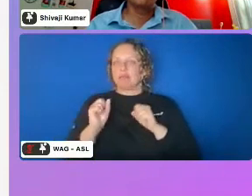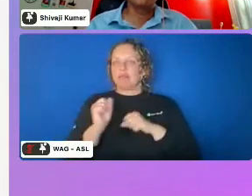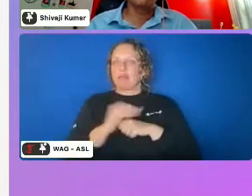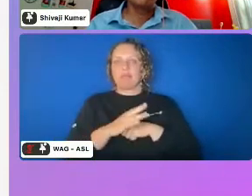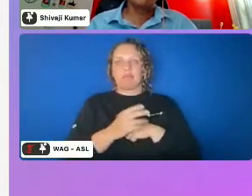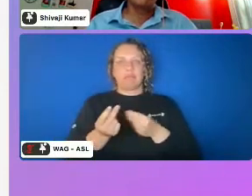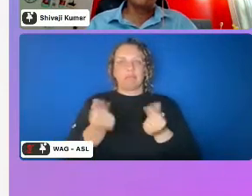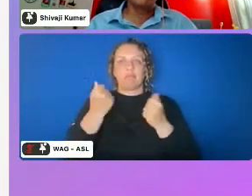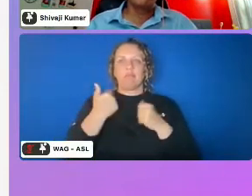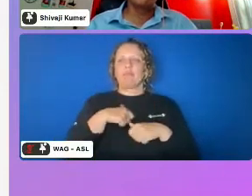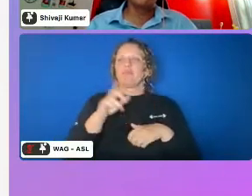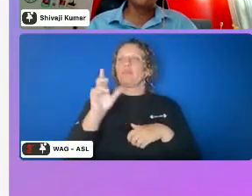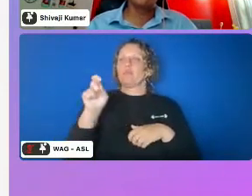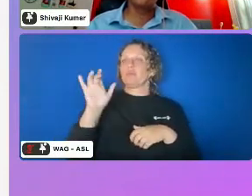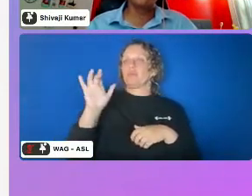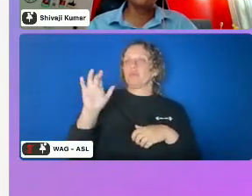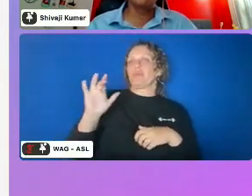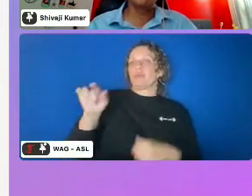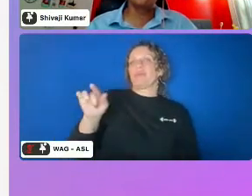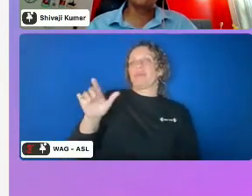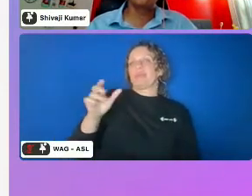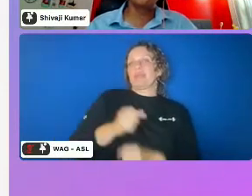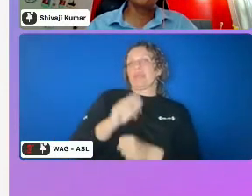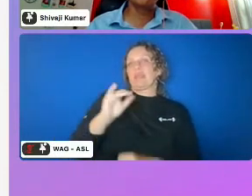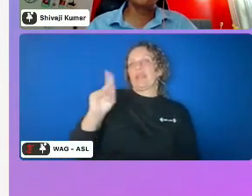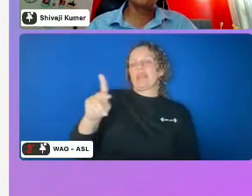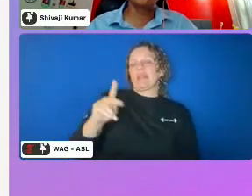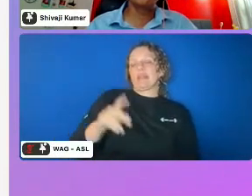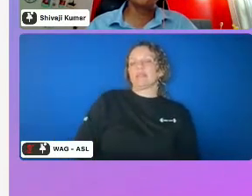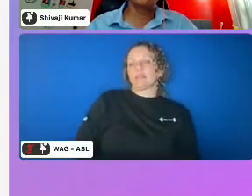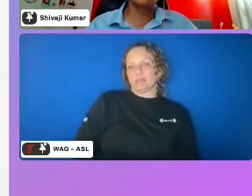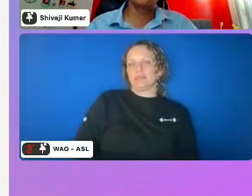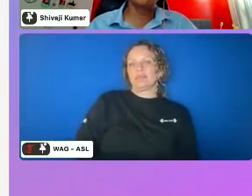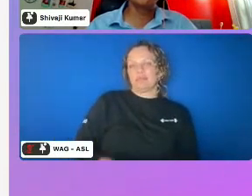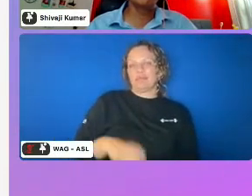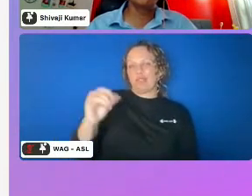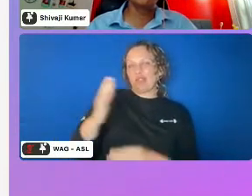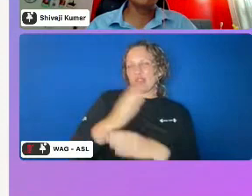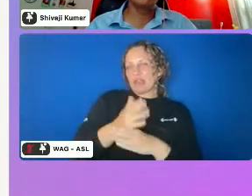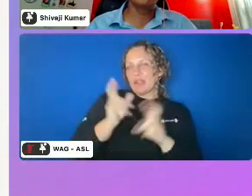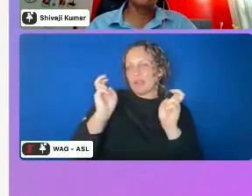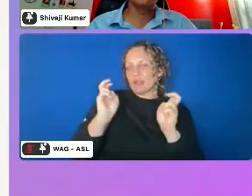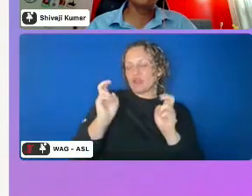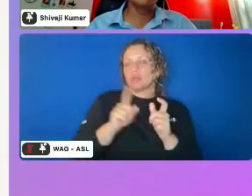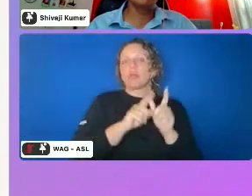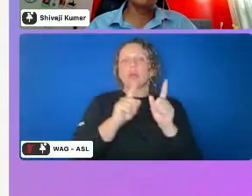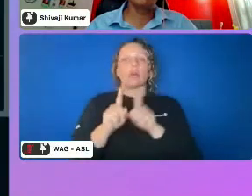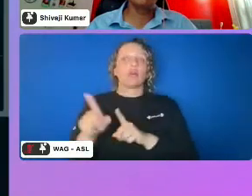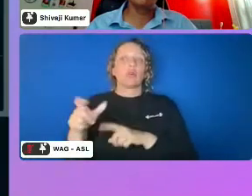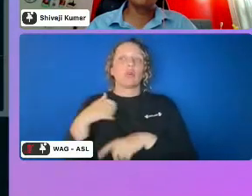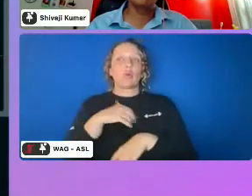you can go in and get that link for any of those shared issues. Not only that, but when I'm back in the extension